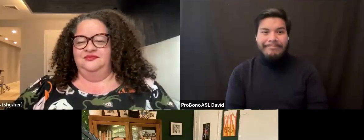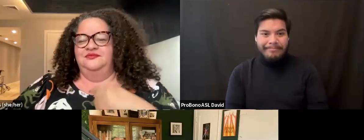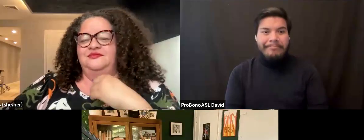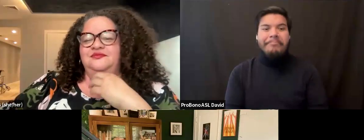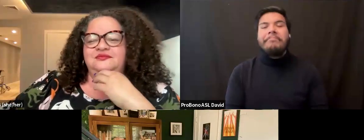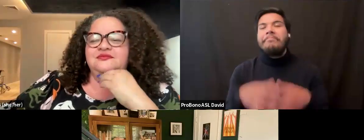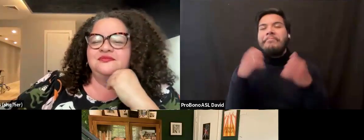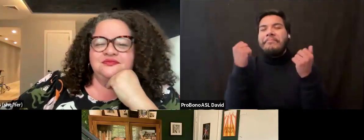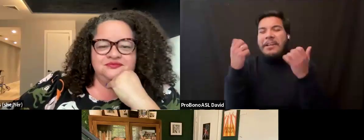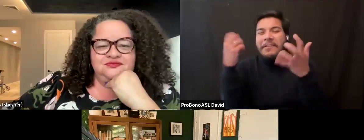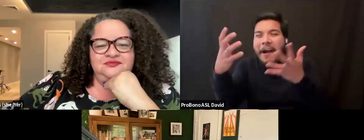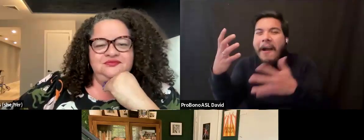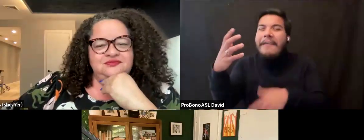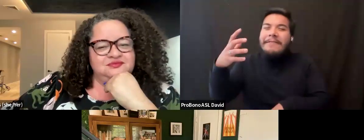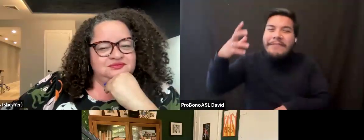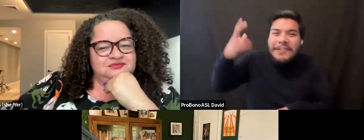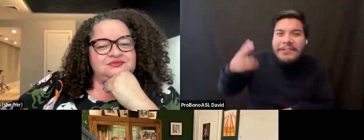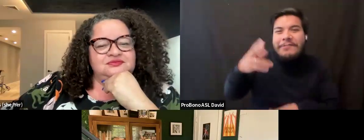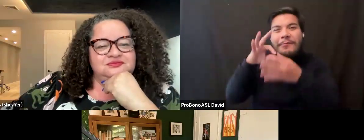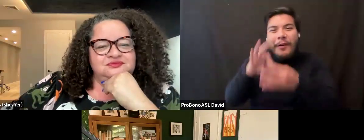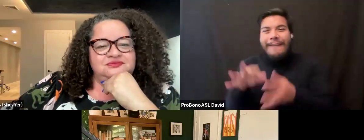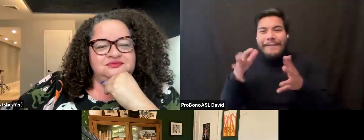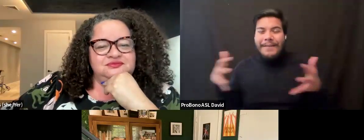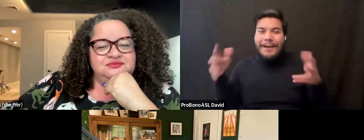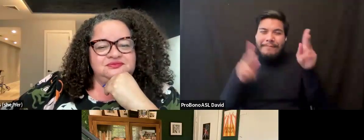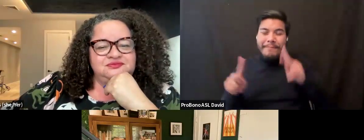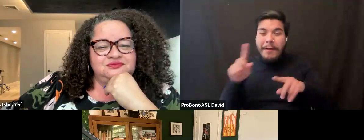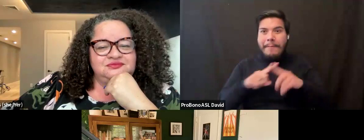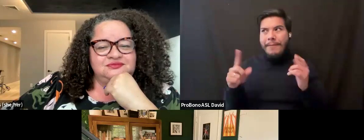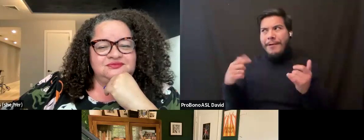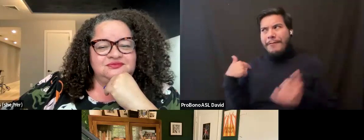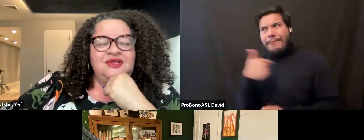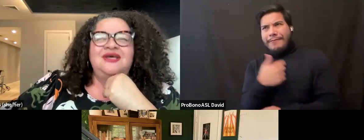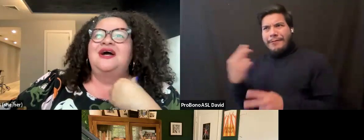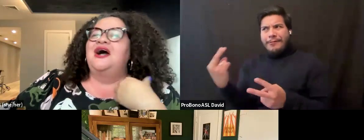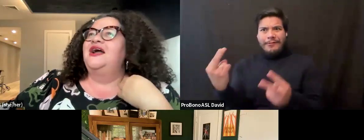but we're sort of getting treated as this modern contagion that has, I.